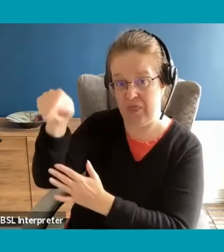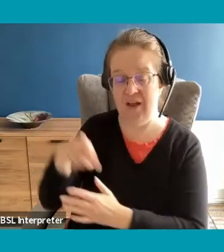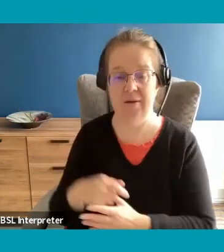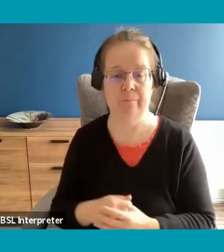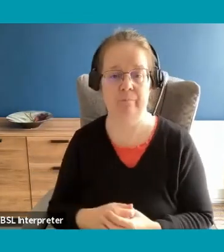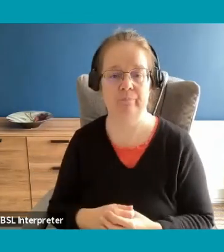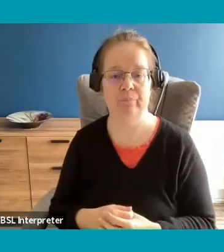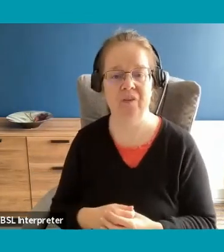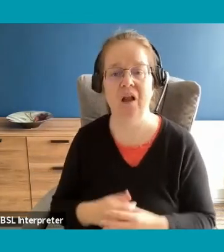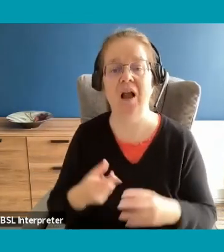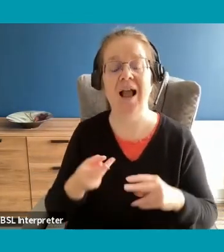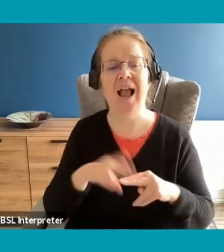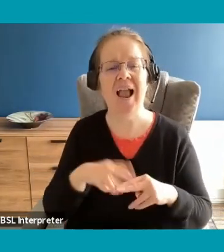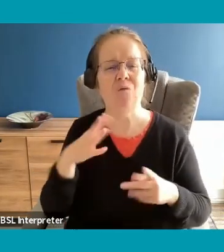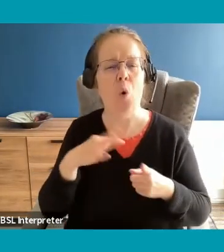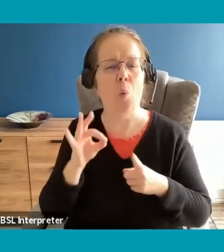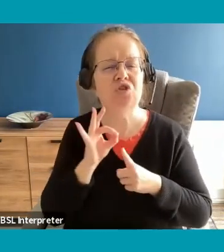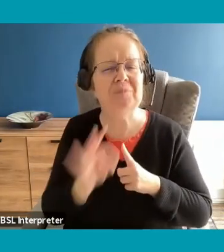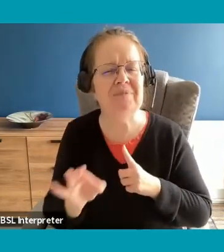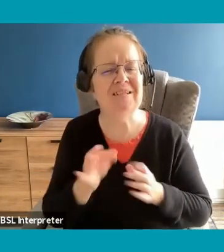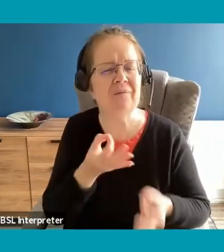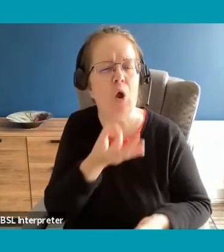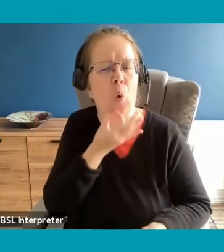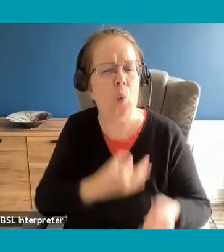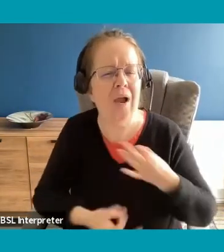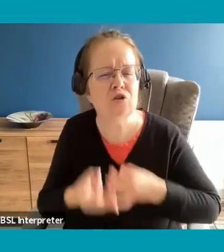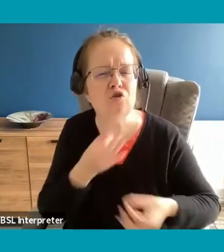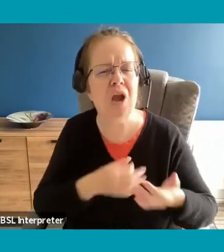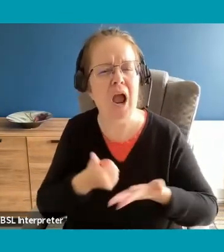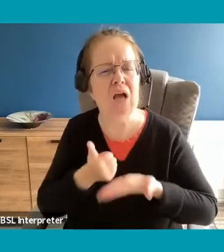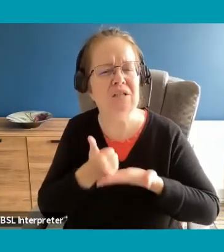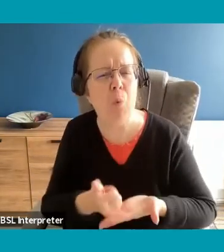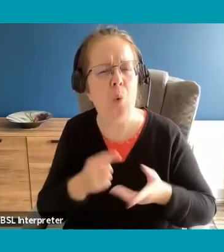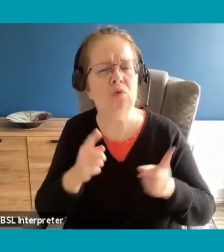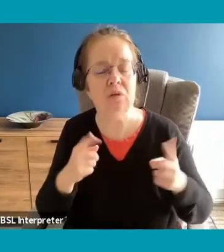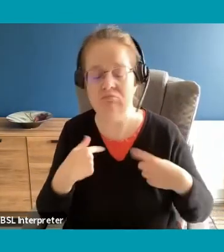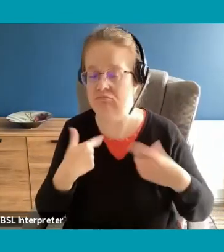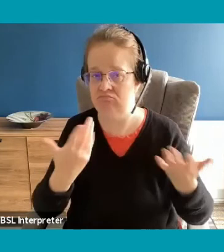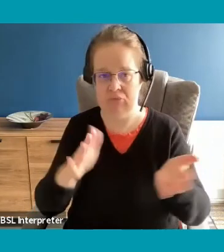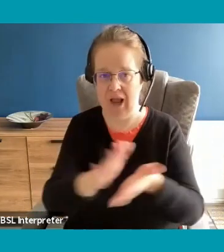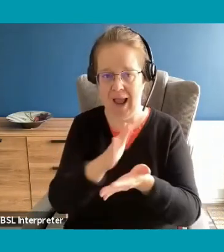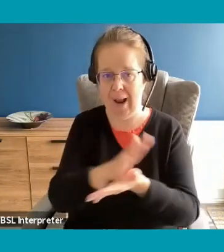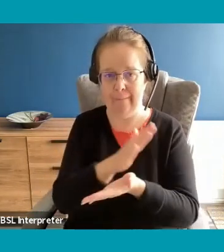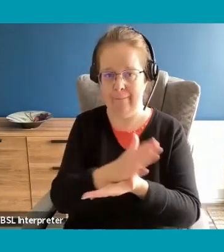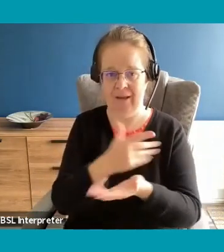But if you've got some more specific questions around the support that we can offer, I'm more than happy to have any